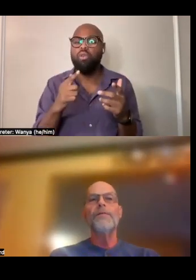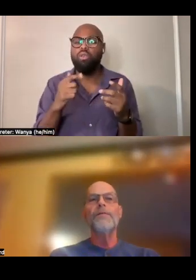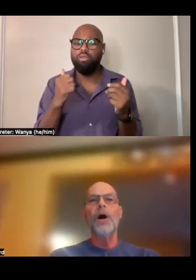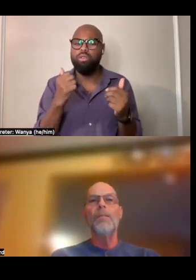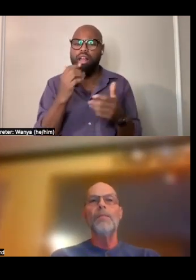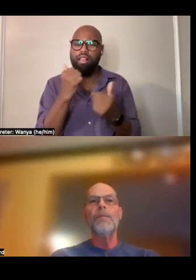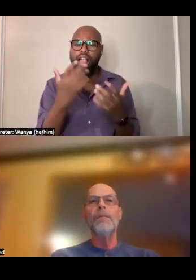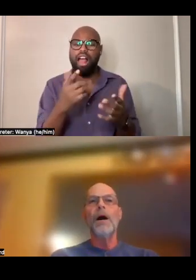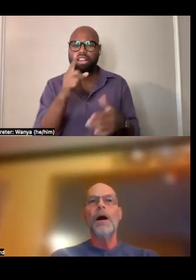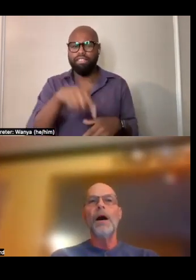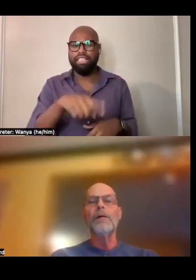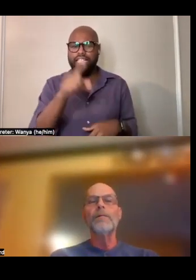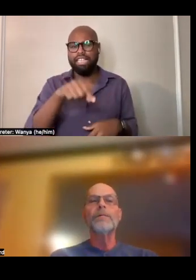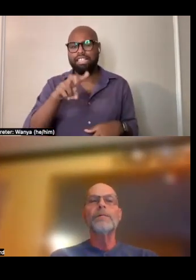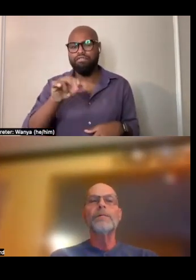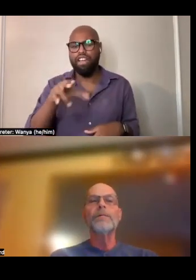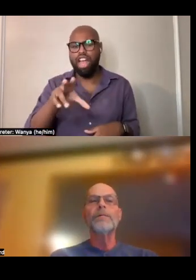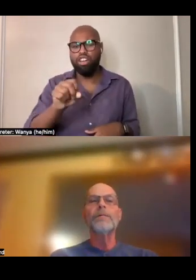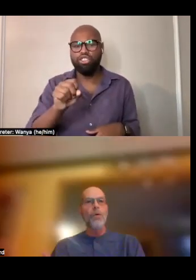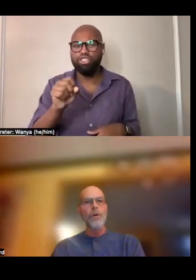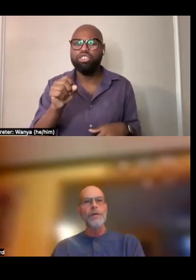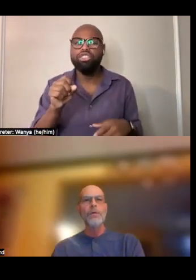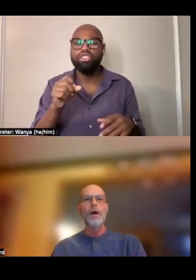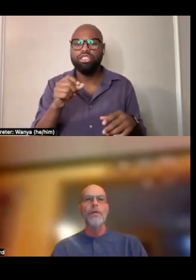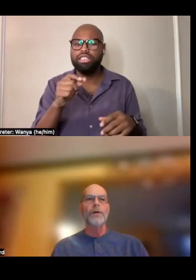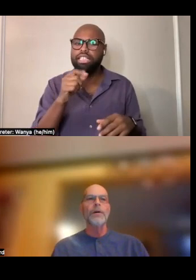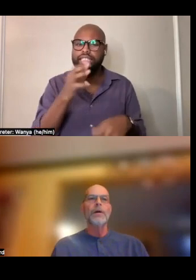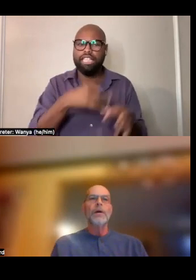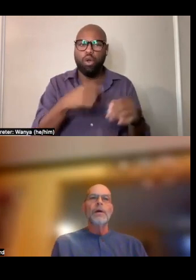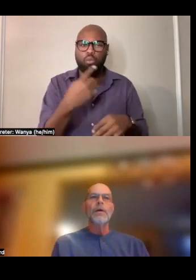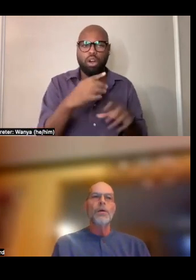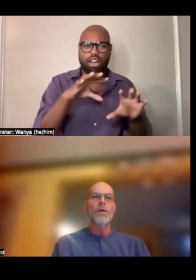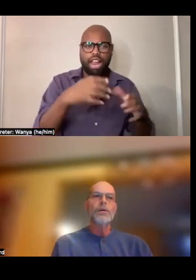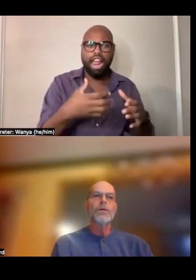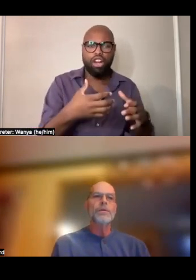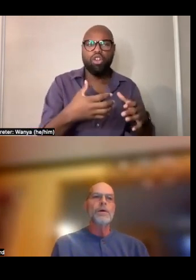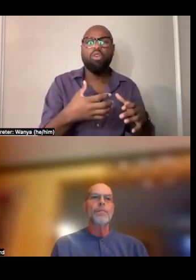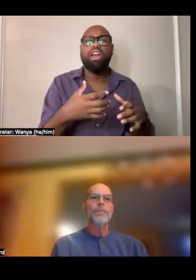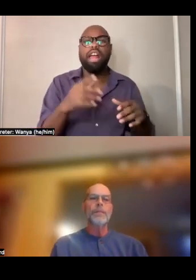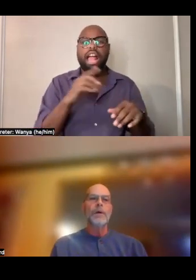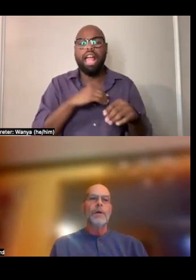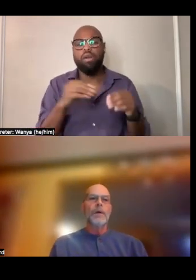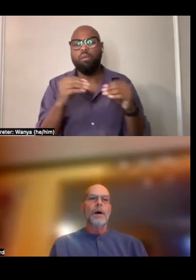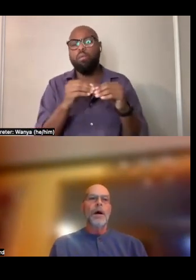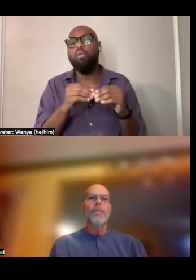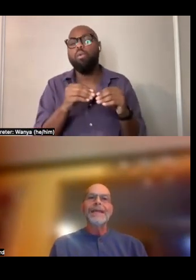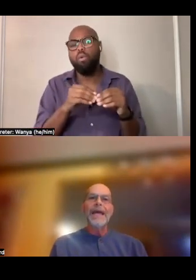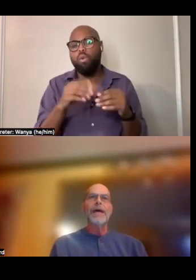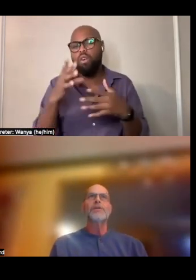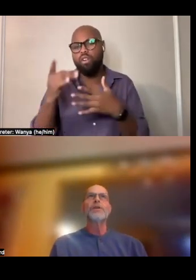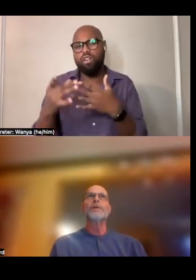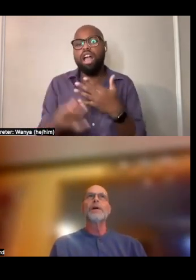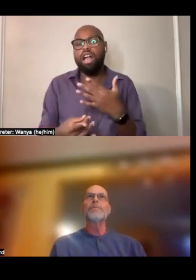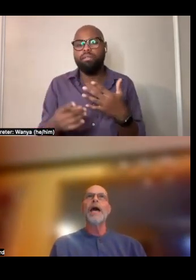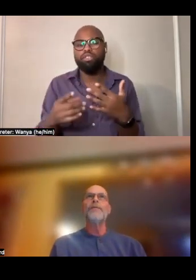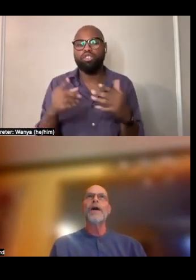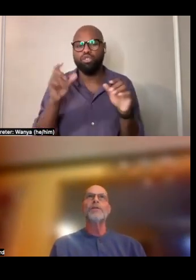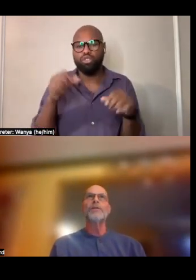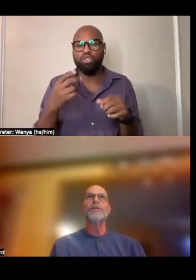from one category to another in order to use them. But again, just because we have vouchers